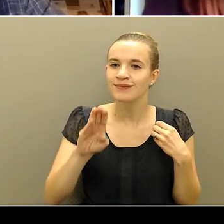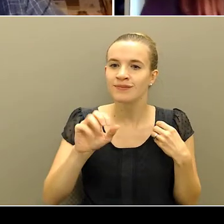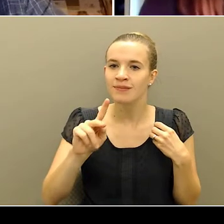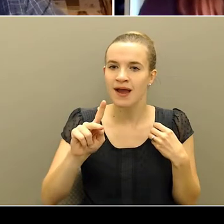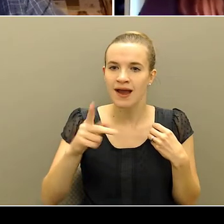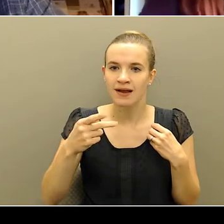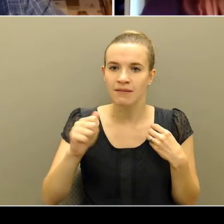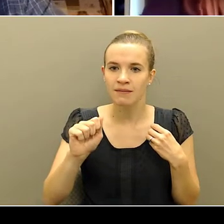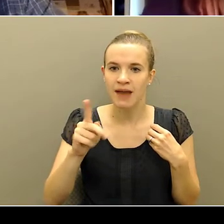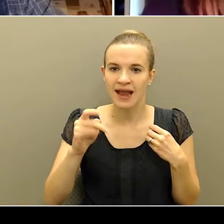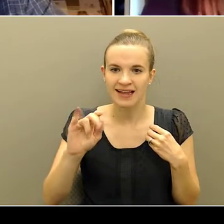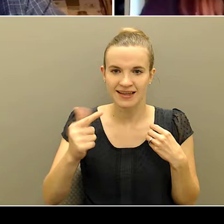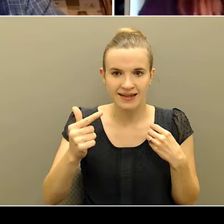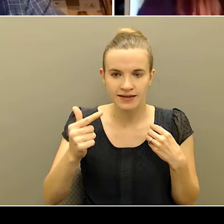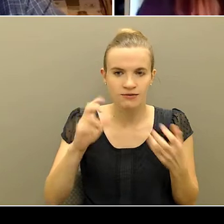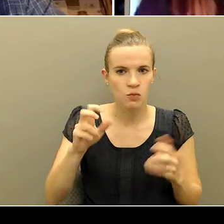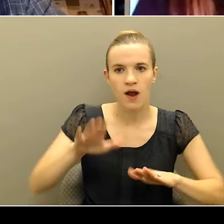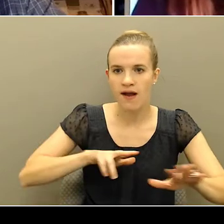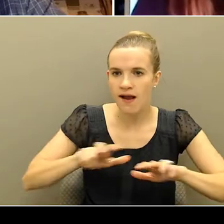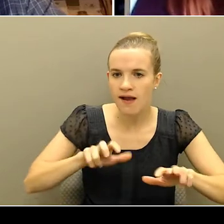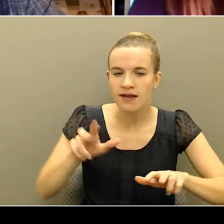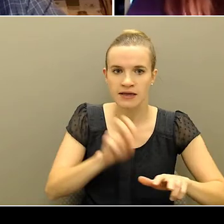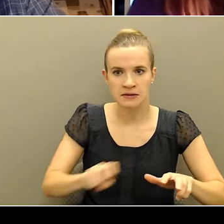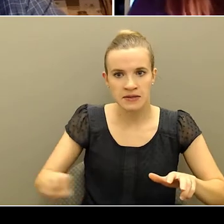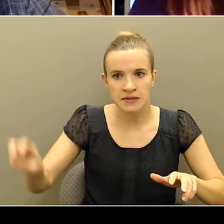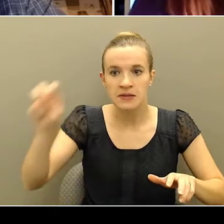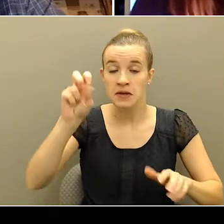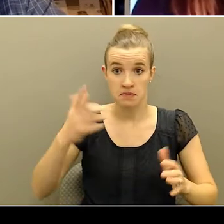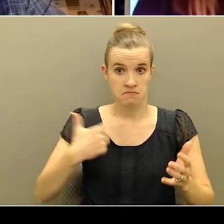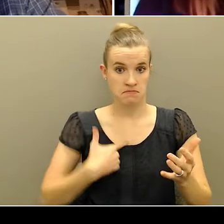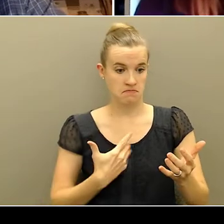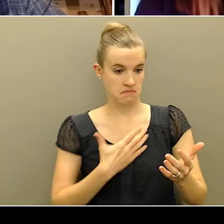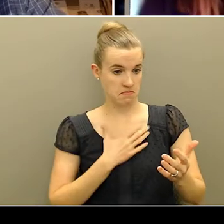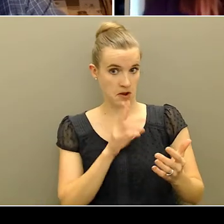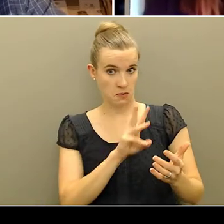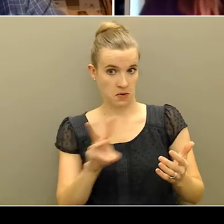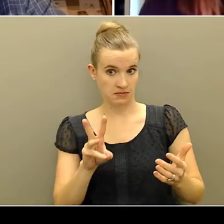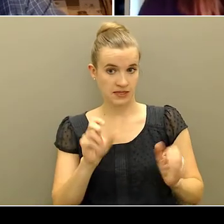States, whether it's hotels or activities. You know, that would be an